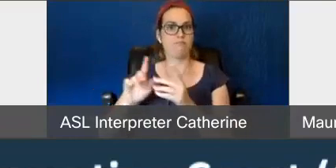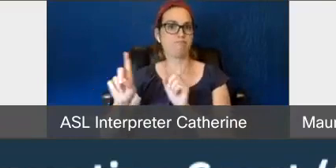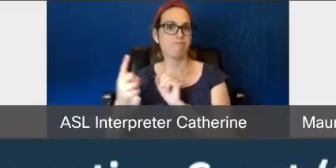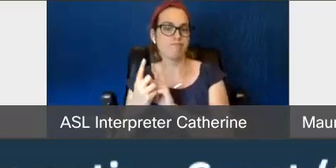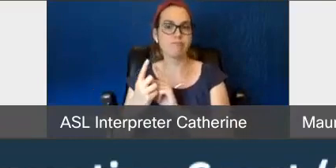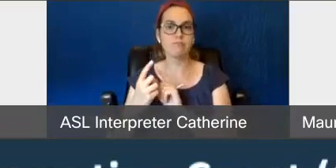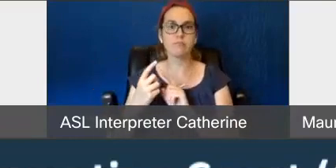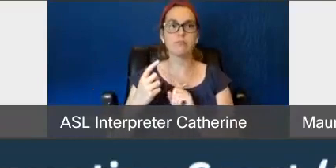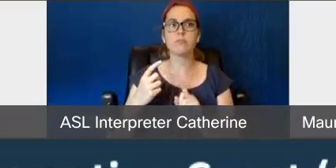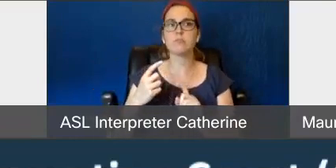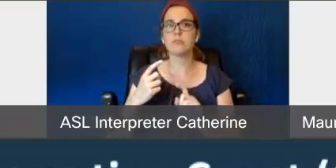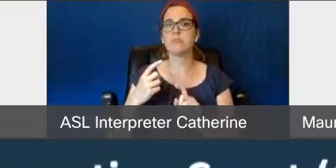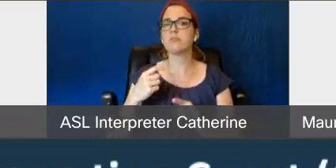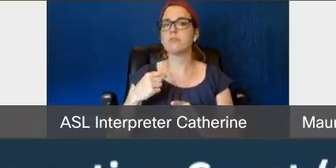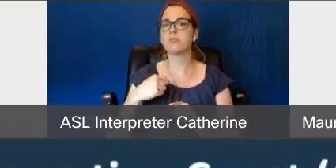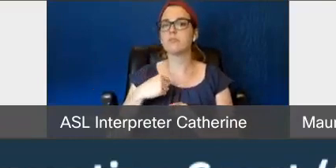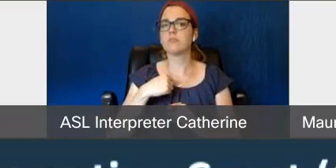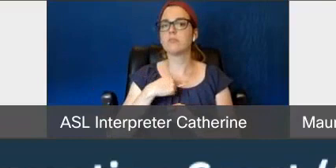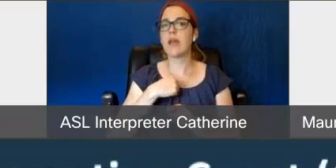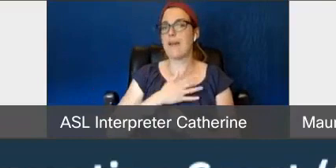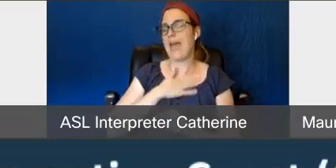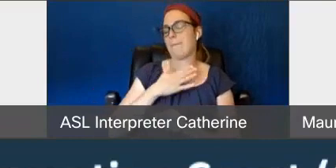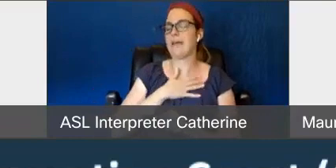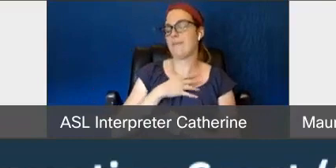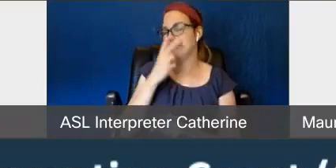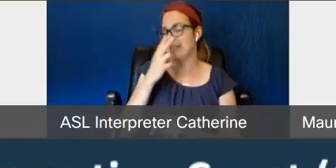who's actually presiding over opioid court, I wanna give her a shout out right now.